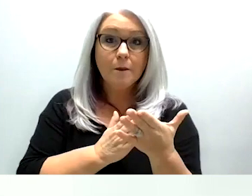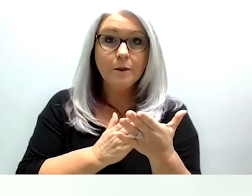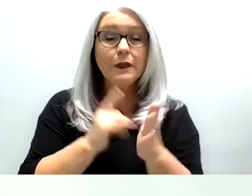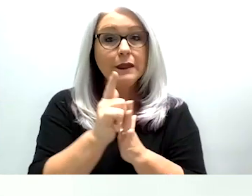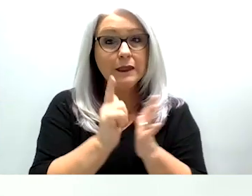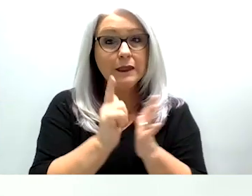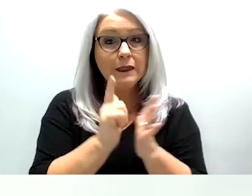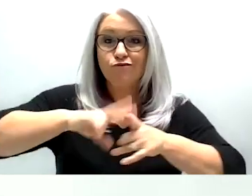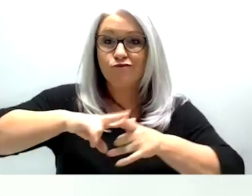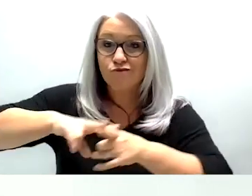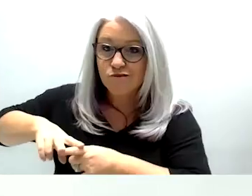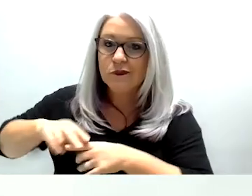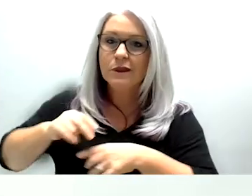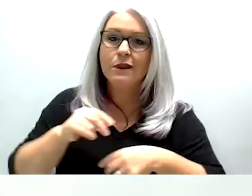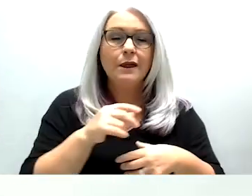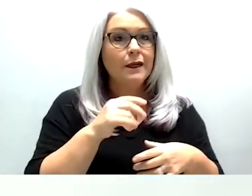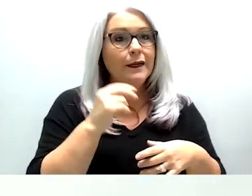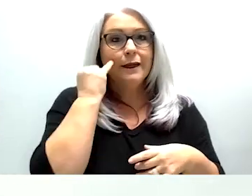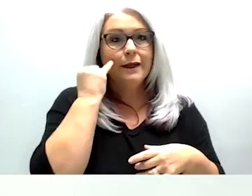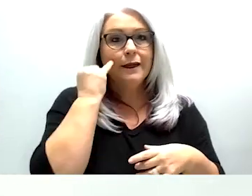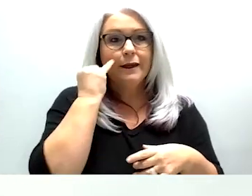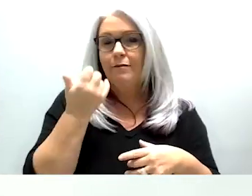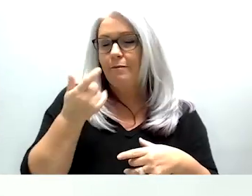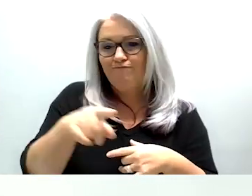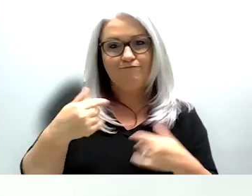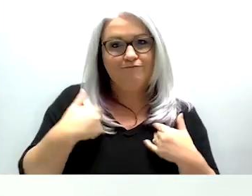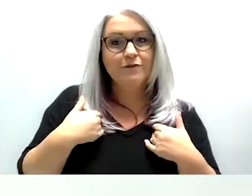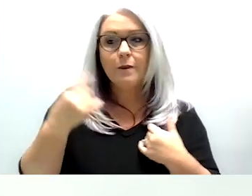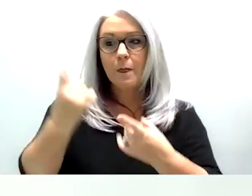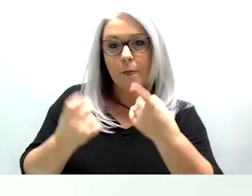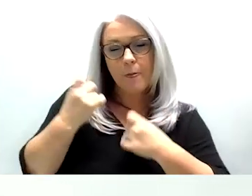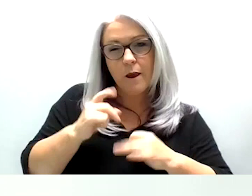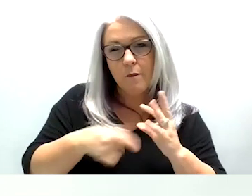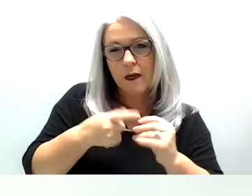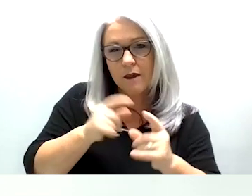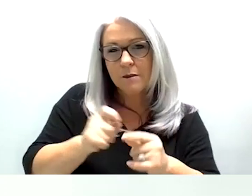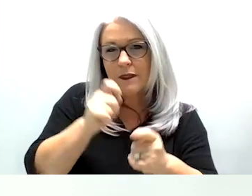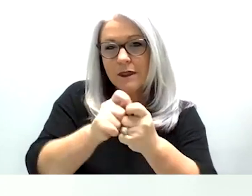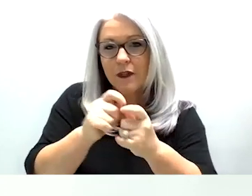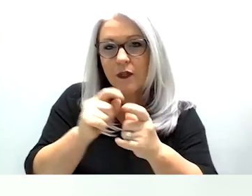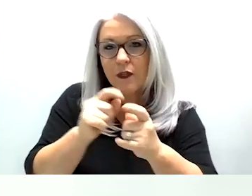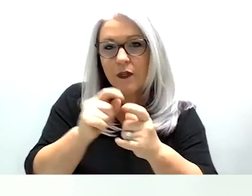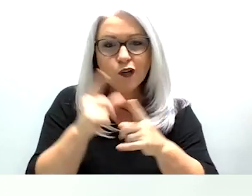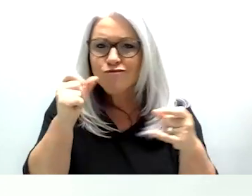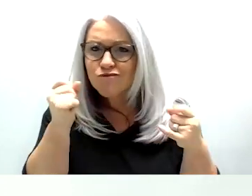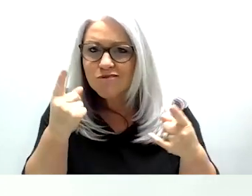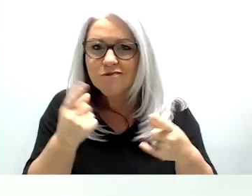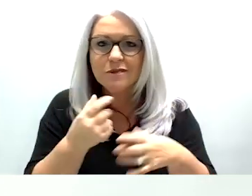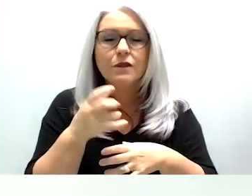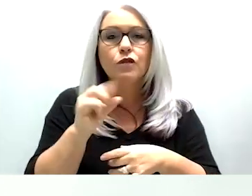those as I go along. If you have questions about a term I use or wants to know more what